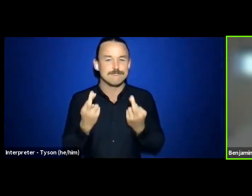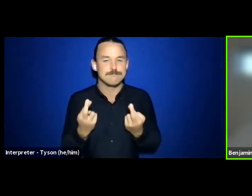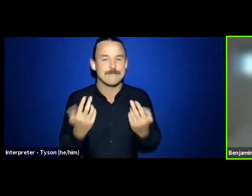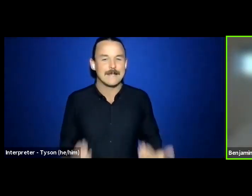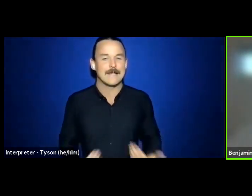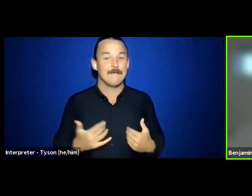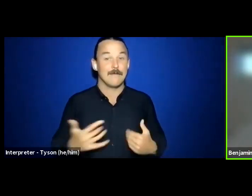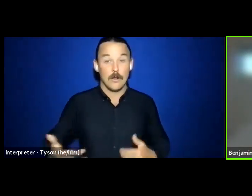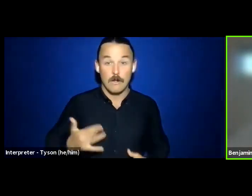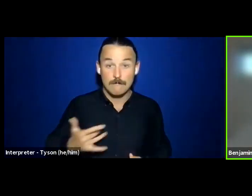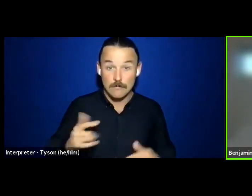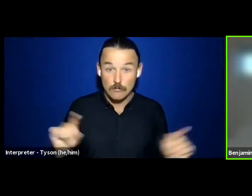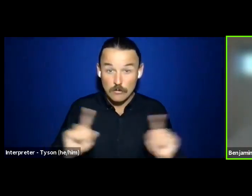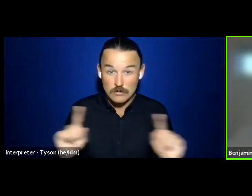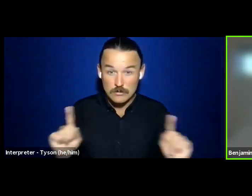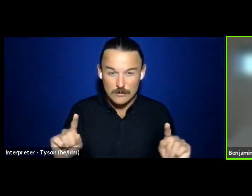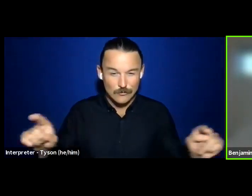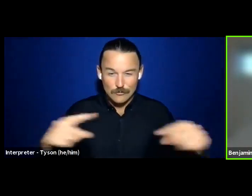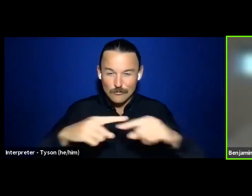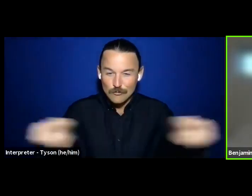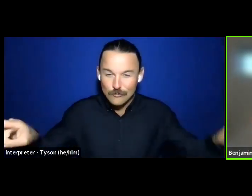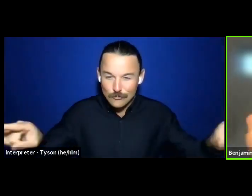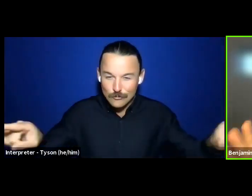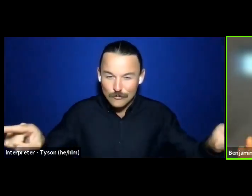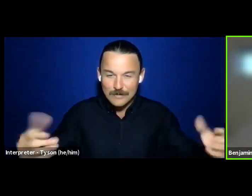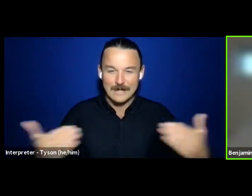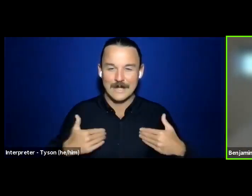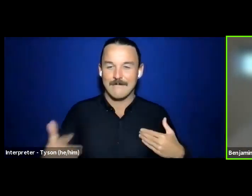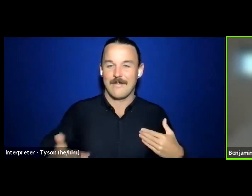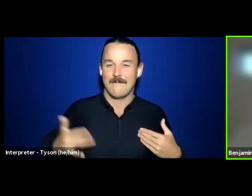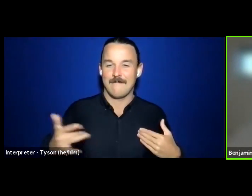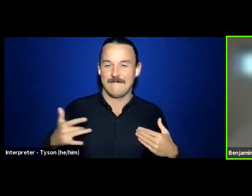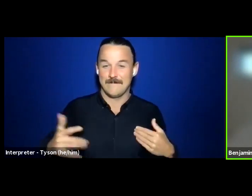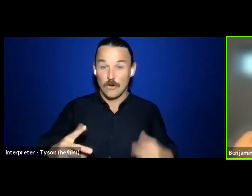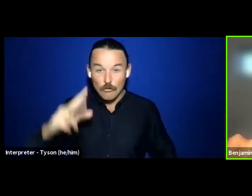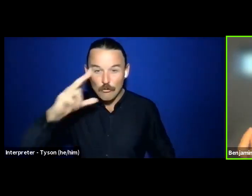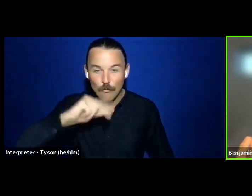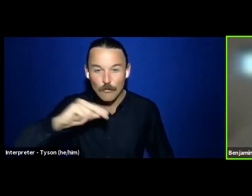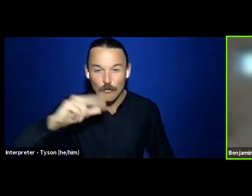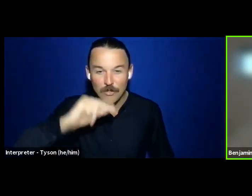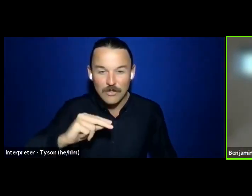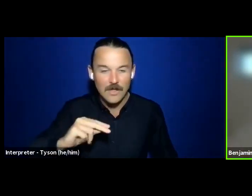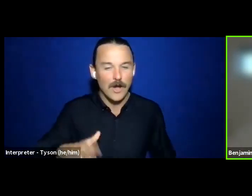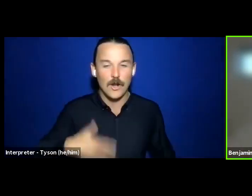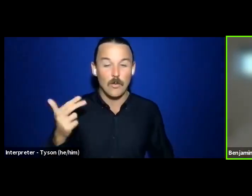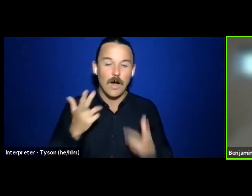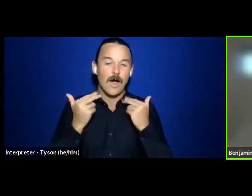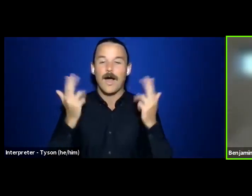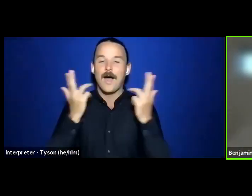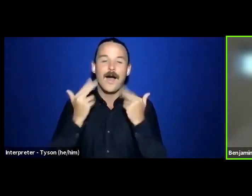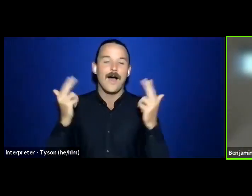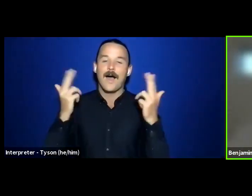in all of this what gives me hope what gives me life, a year hope what gives me life.